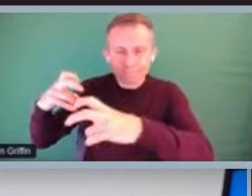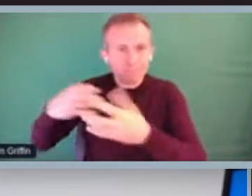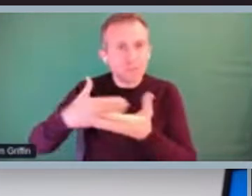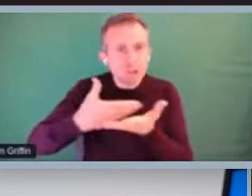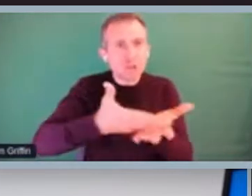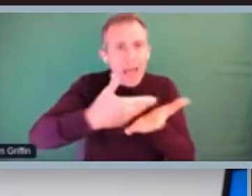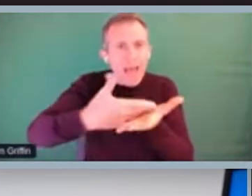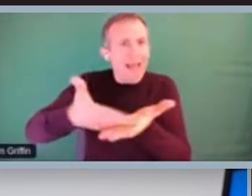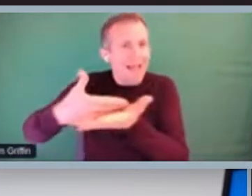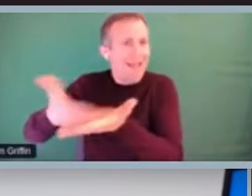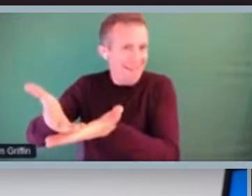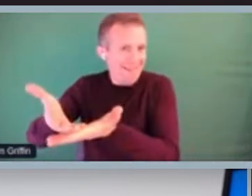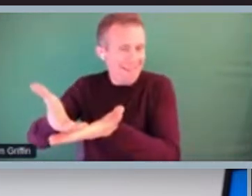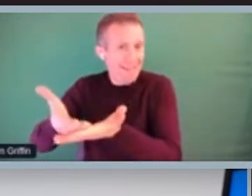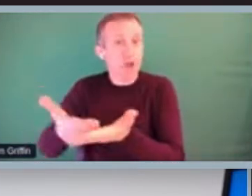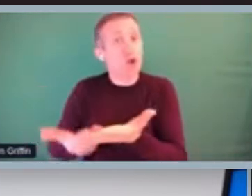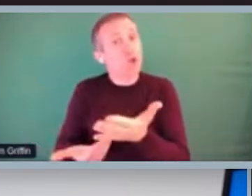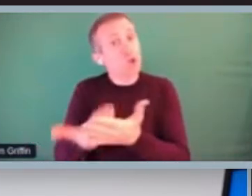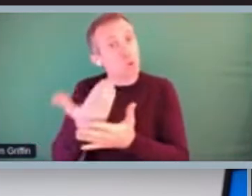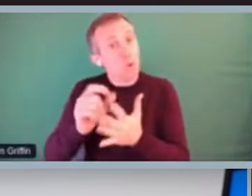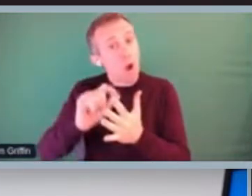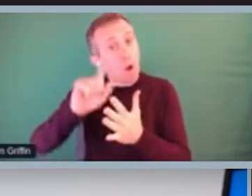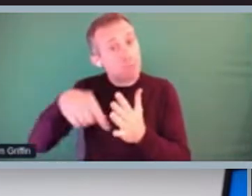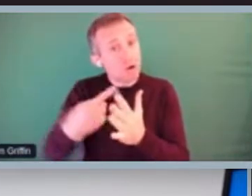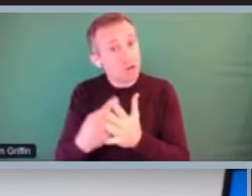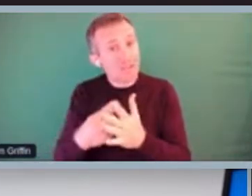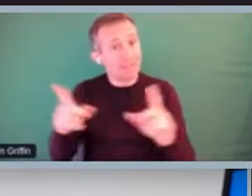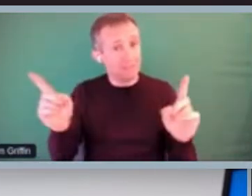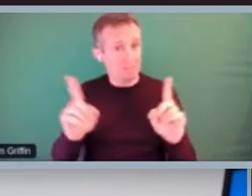Some recent accessibility projects I’ve been involved in have been: